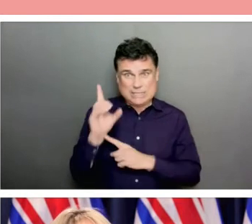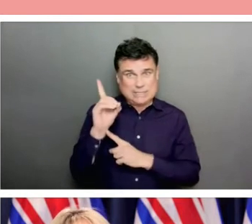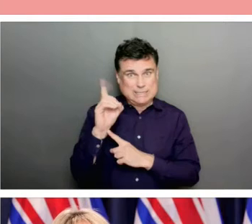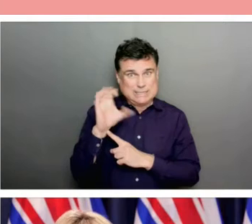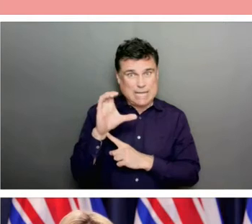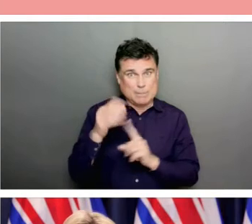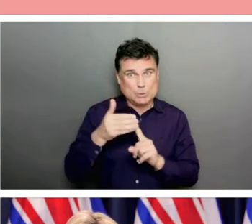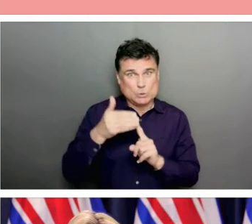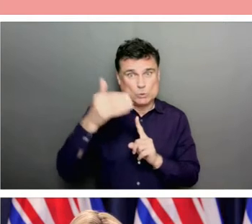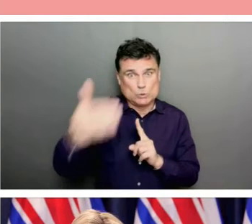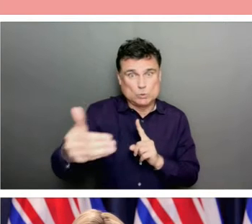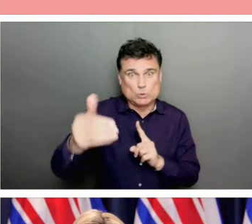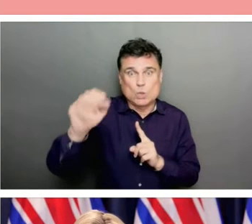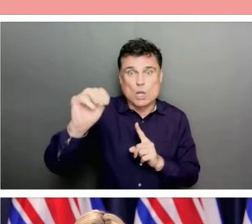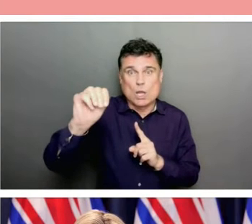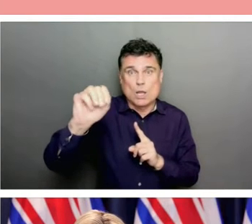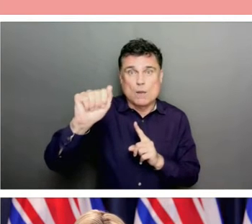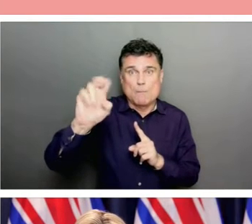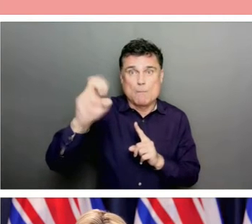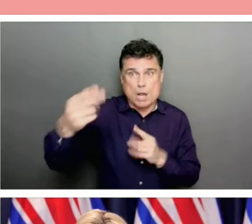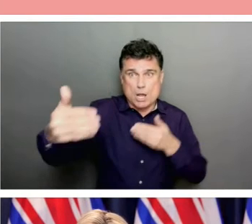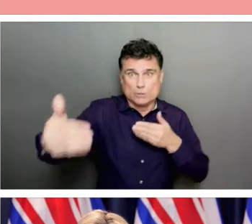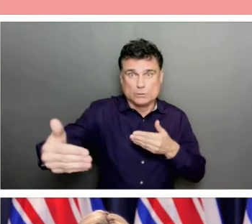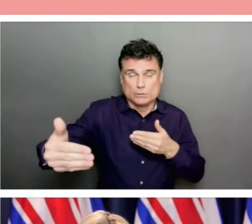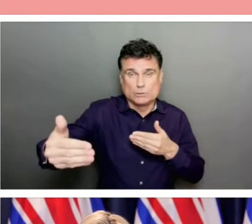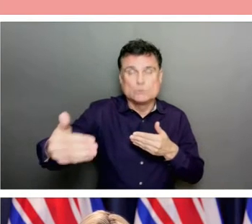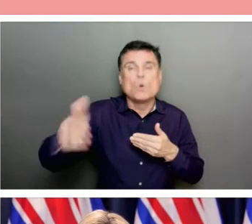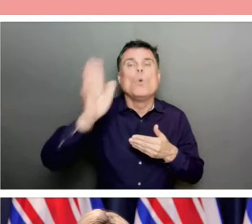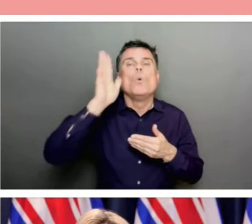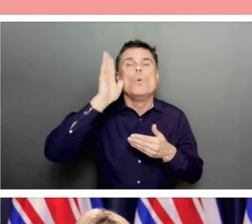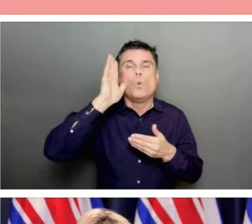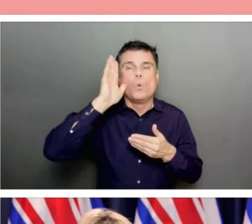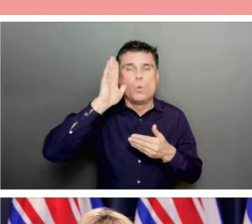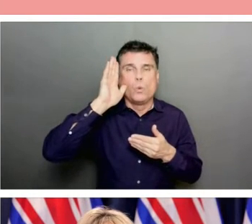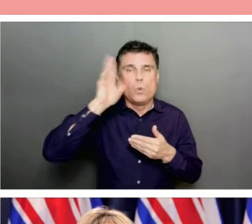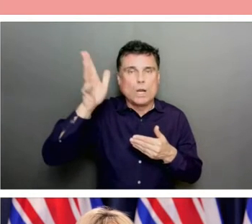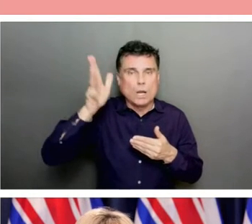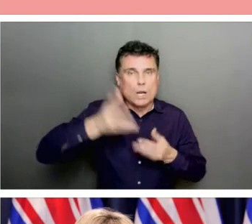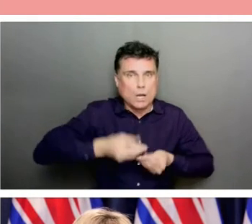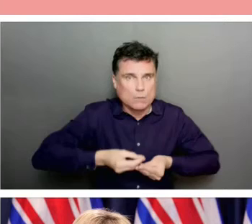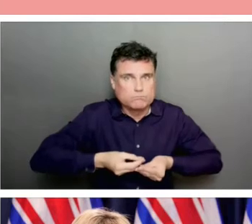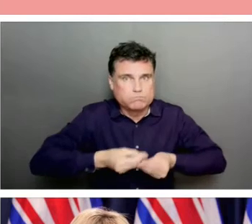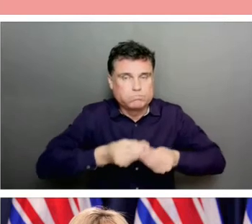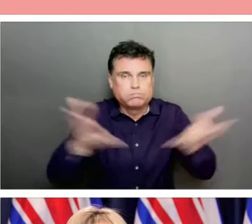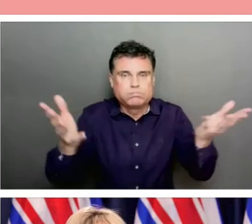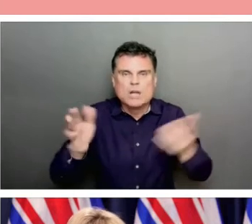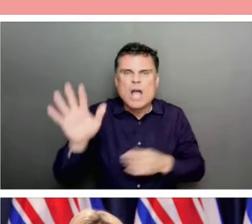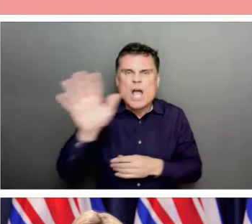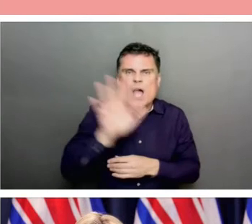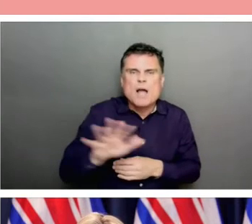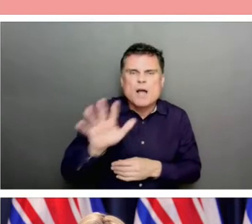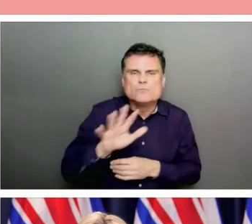their second dose. Our priority populations in more detail for this